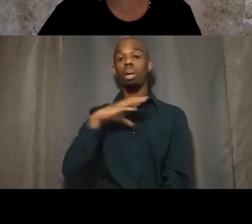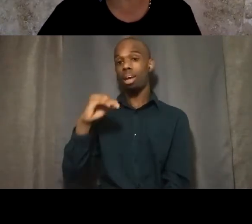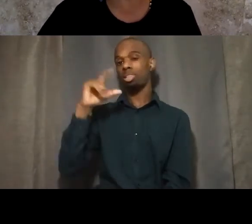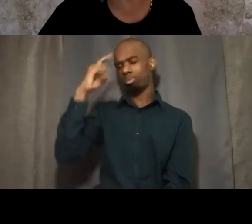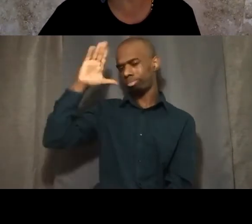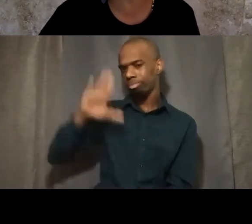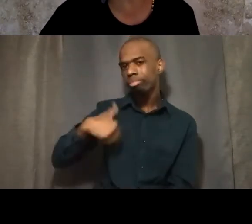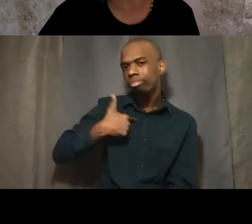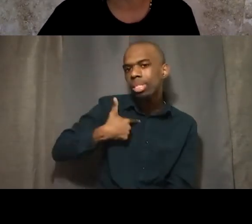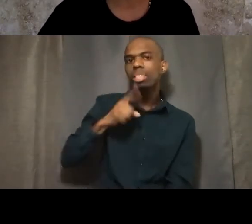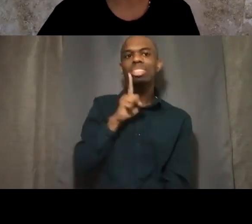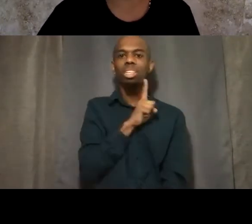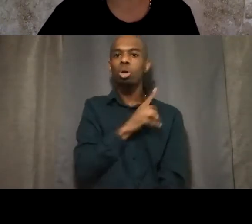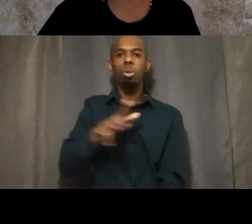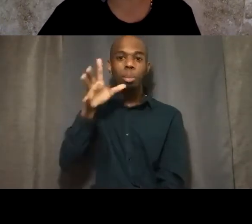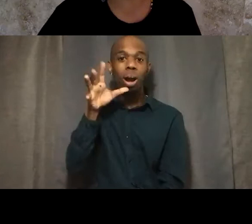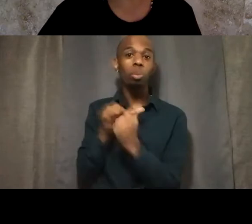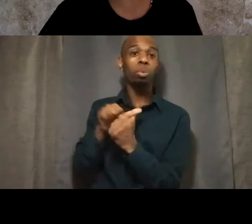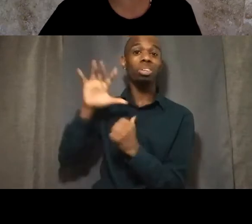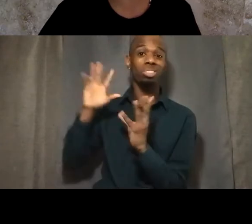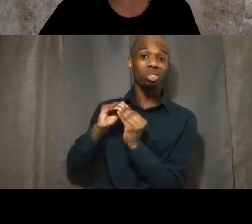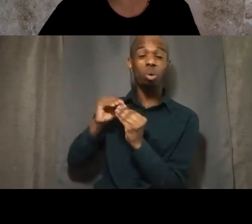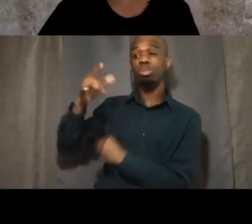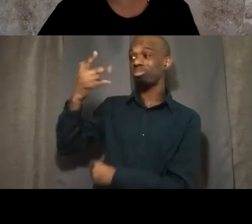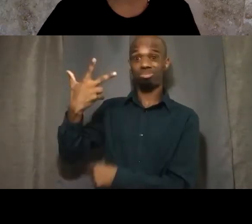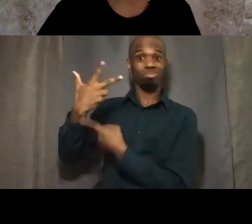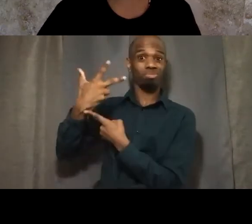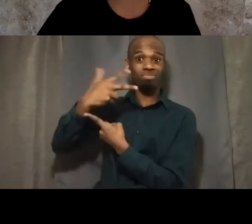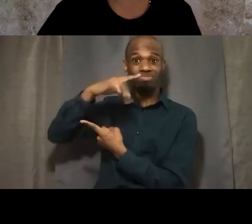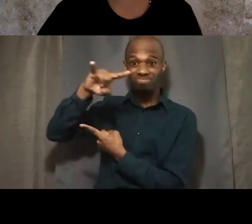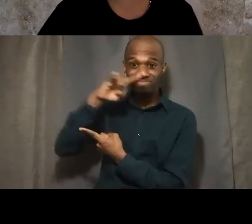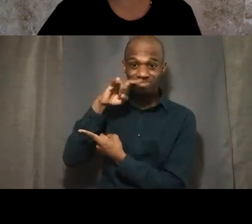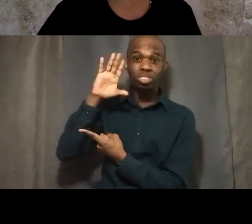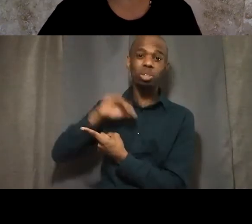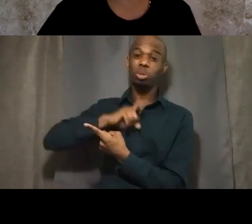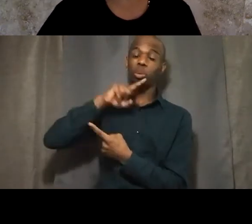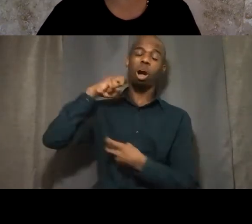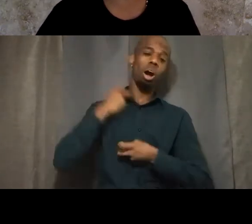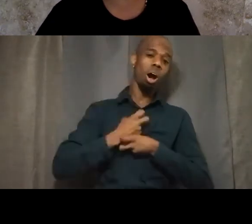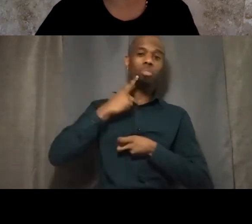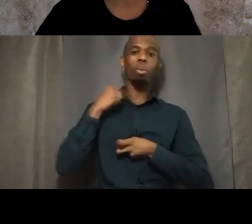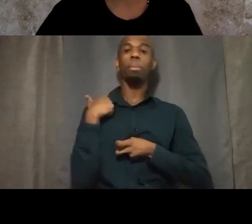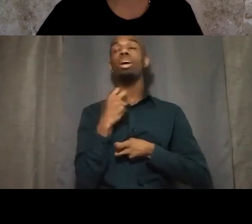It's very difficult for me to travel and to do the work that I feel called to do.